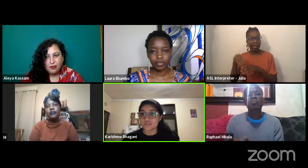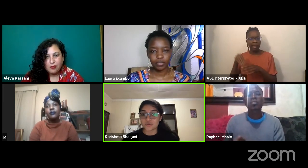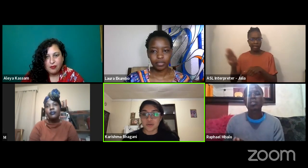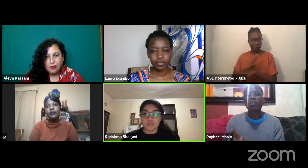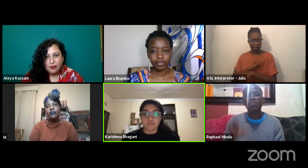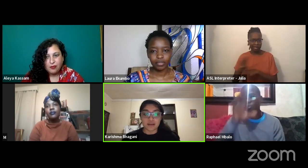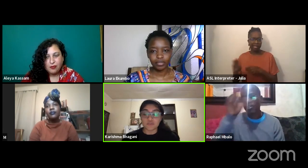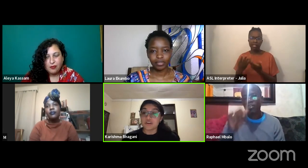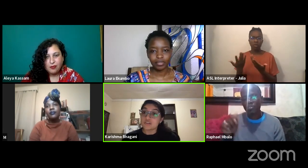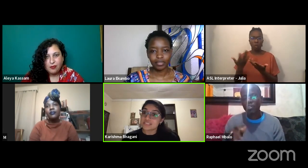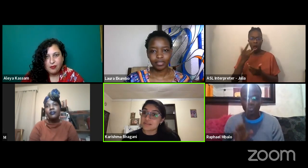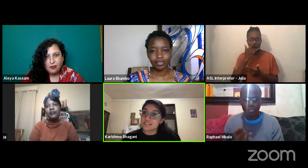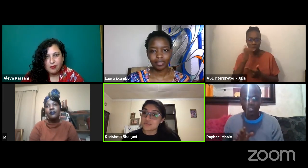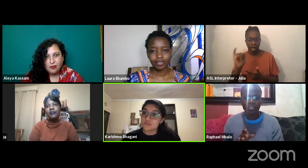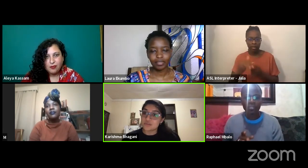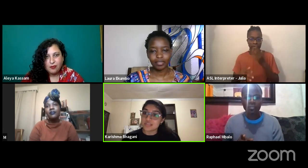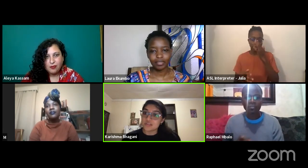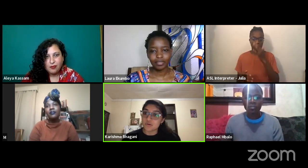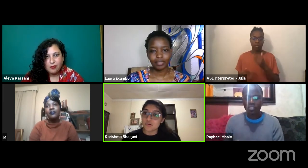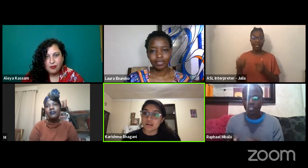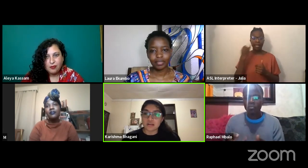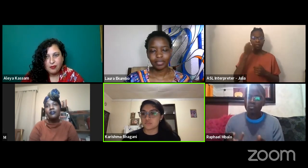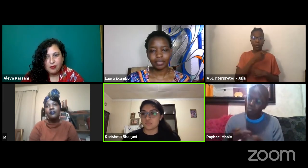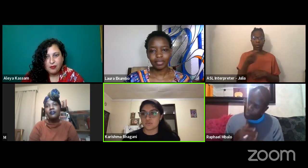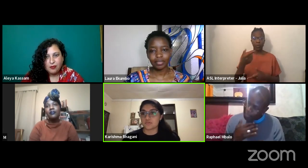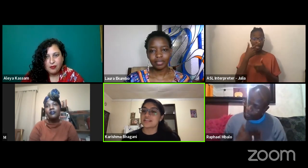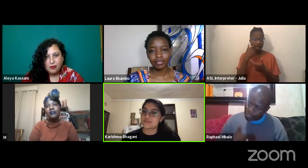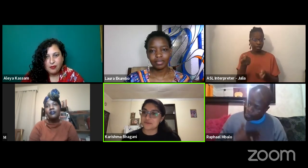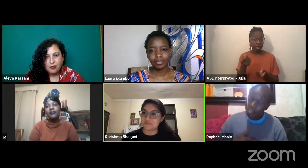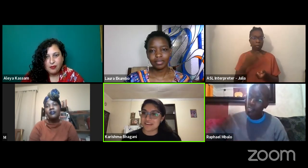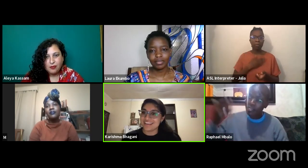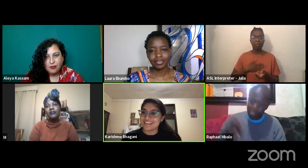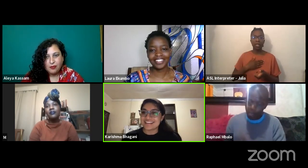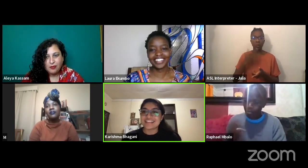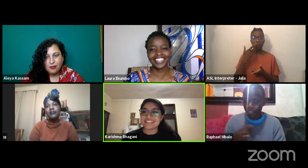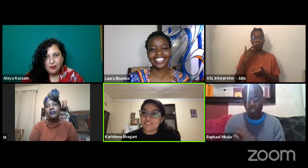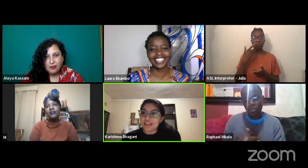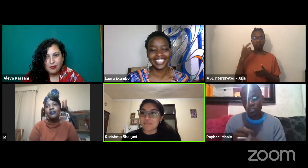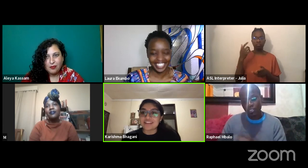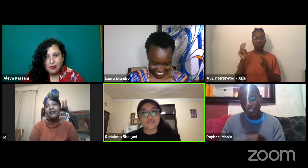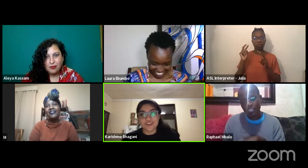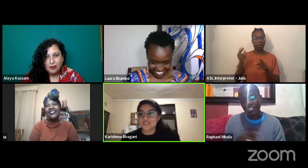So if you are interested please do tune in tomorrow, next week on Monday days flying by so fast.